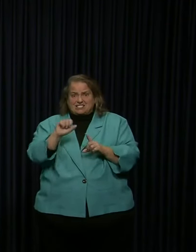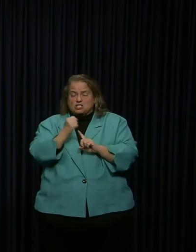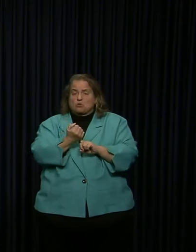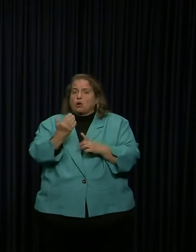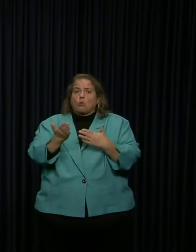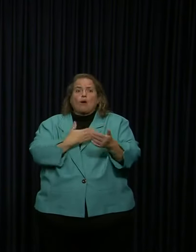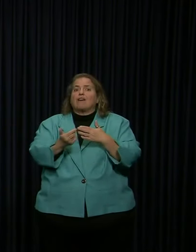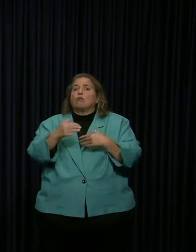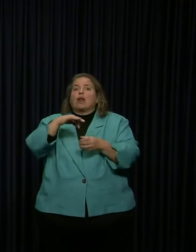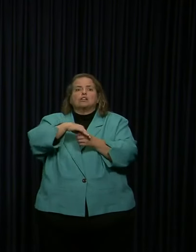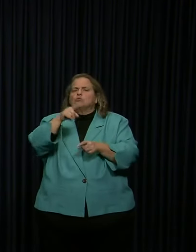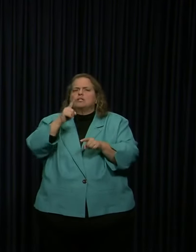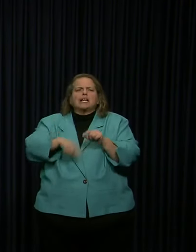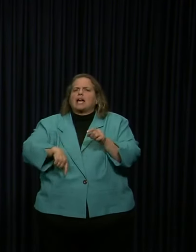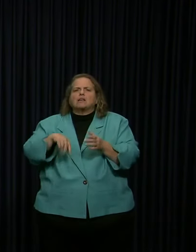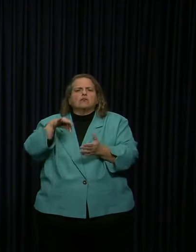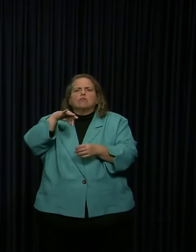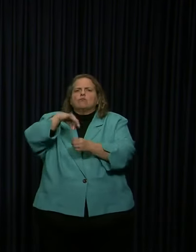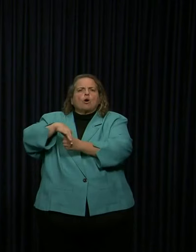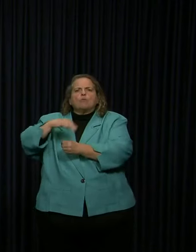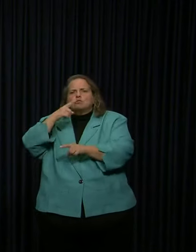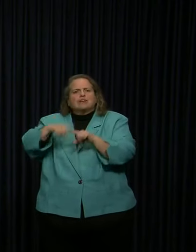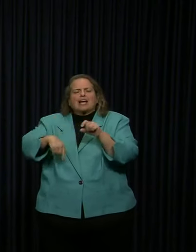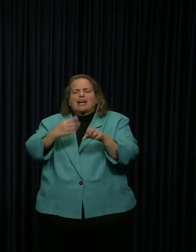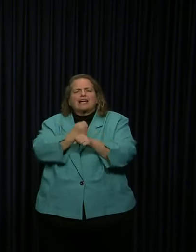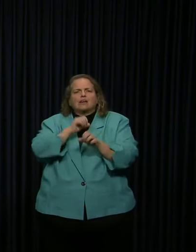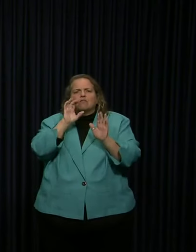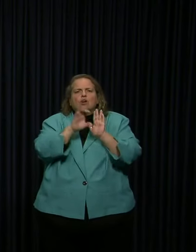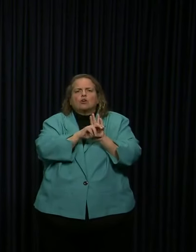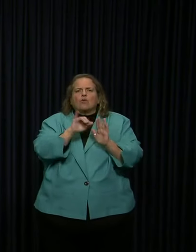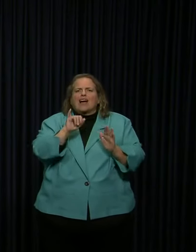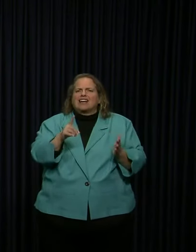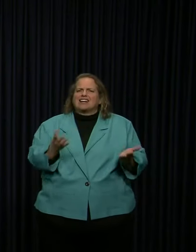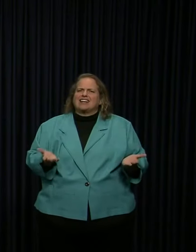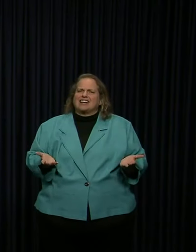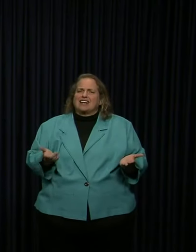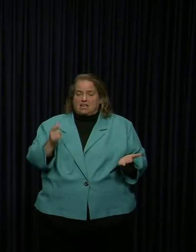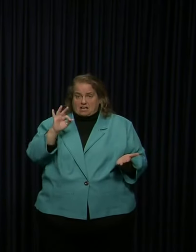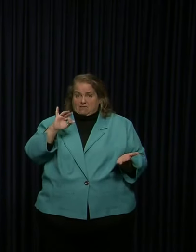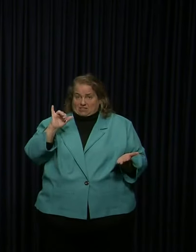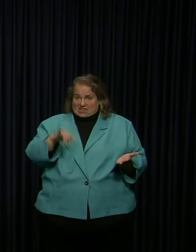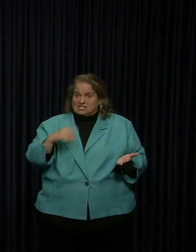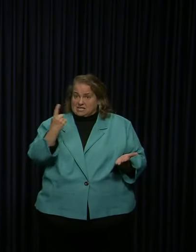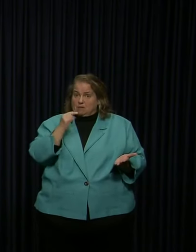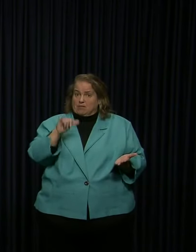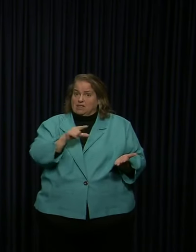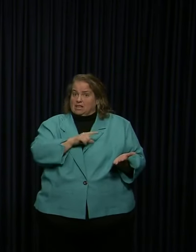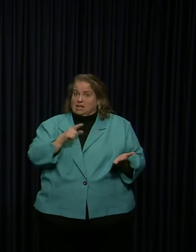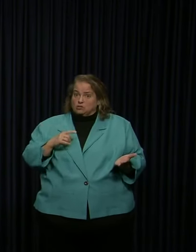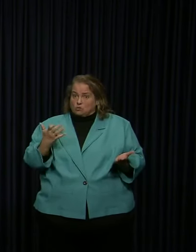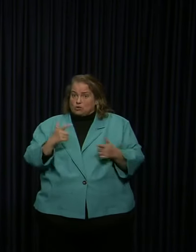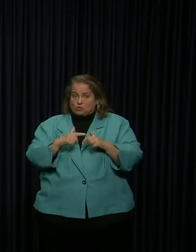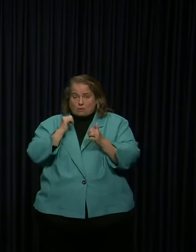WISCONSIN LAST WEEK IN THEIR PRIMARY ELECTION.